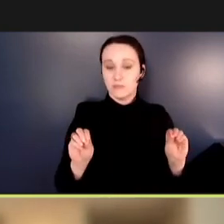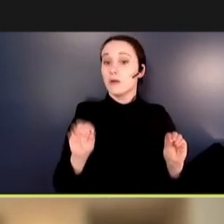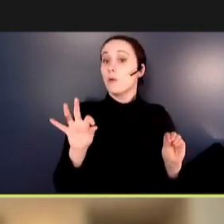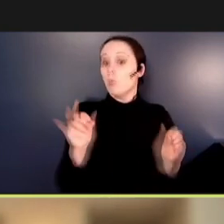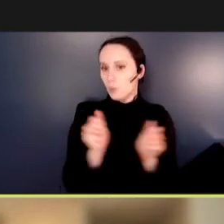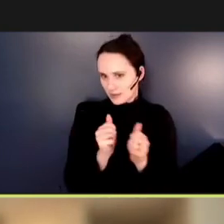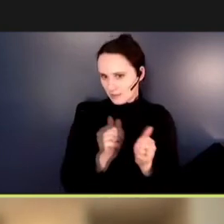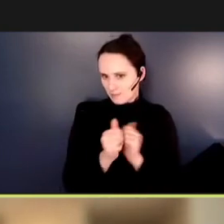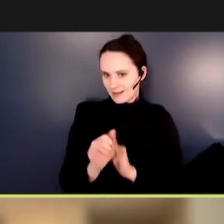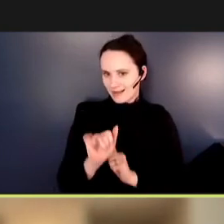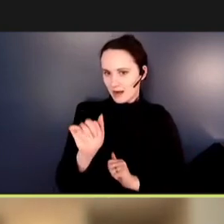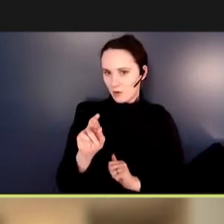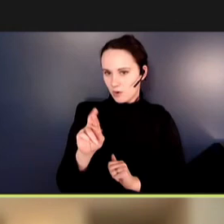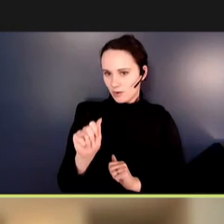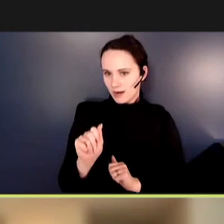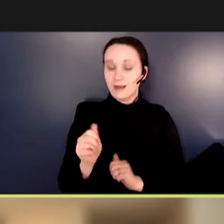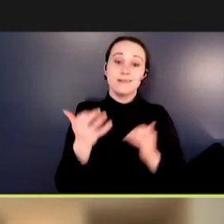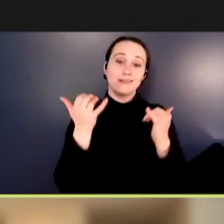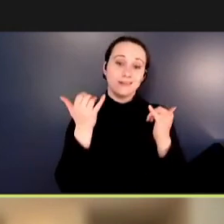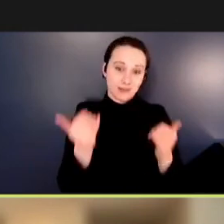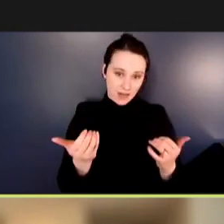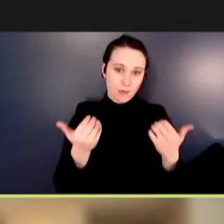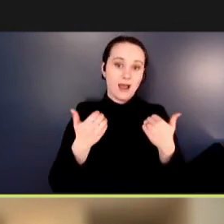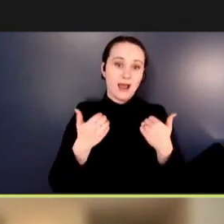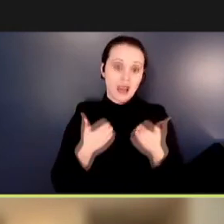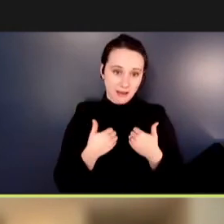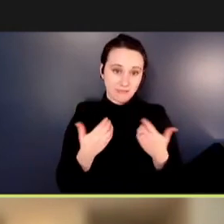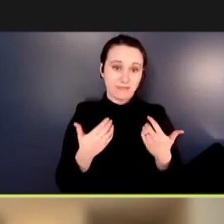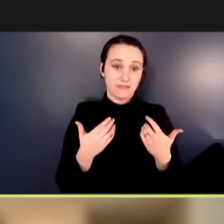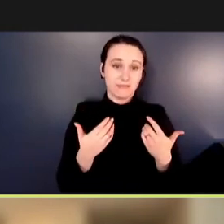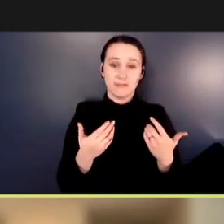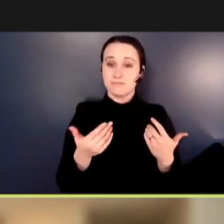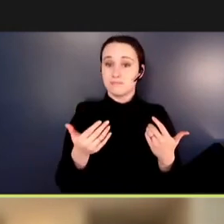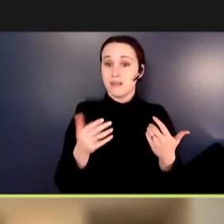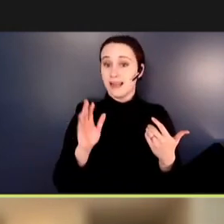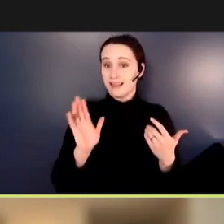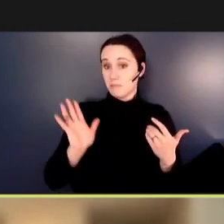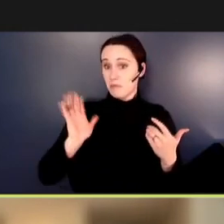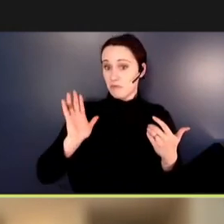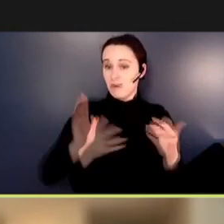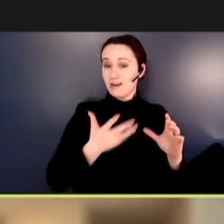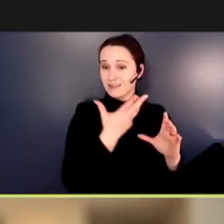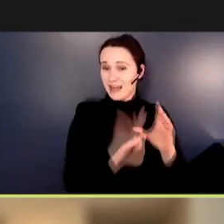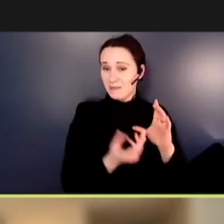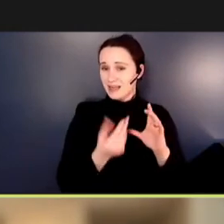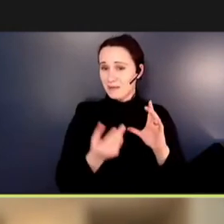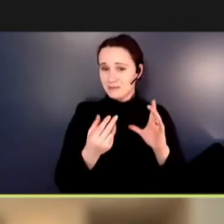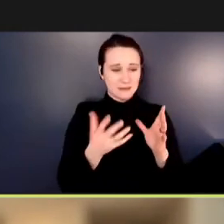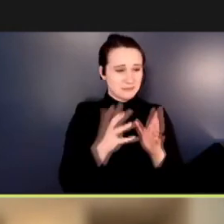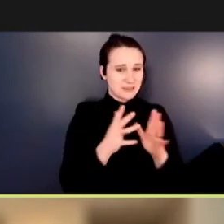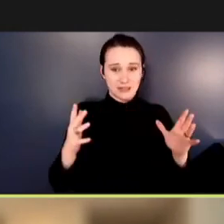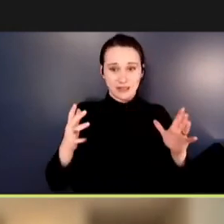we now have closed a lot of the critical cost sharing gaps within Medicaid and within Medicare,